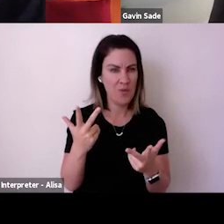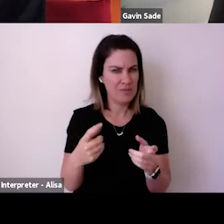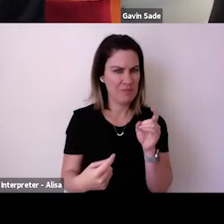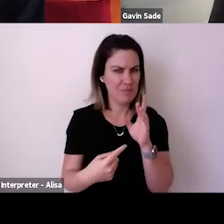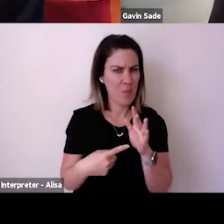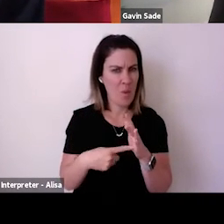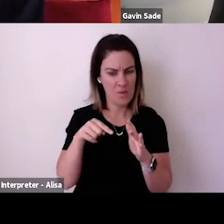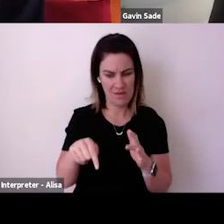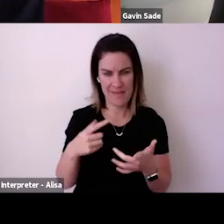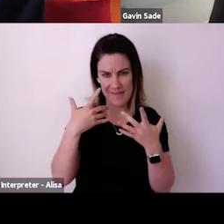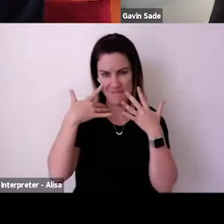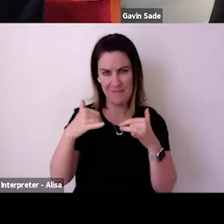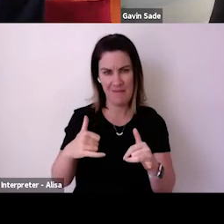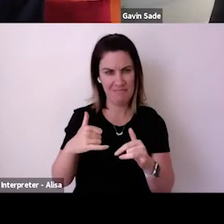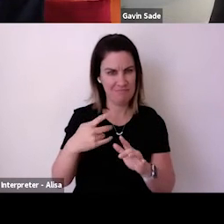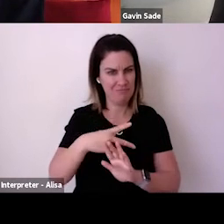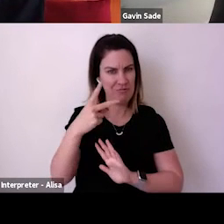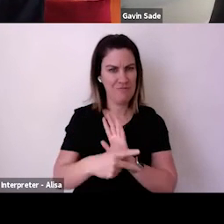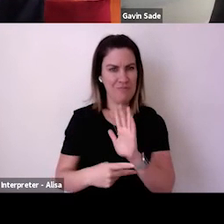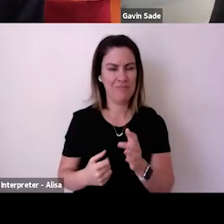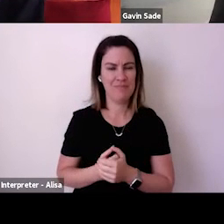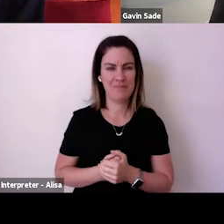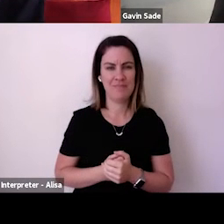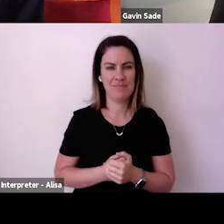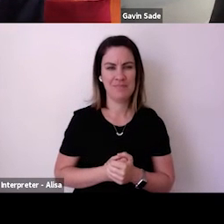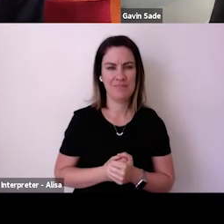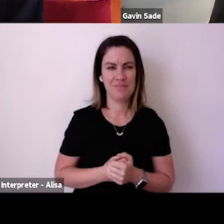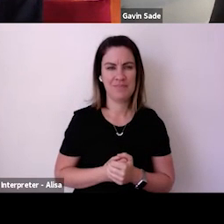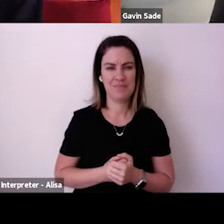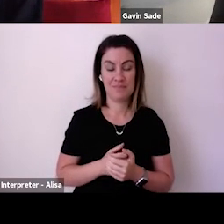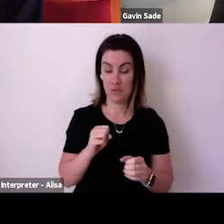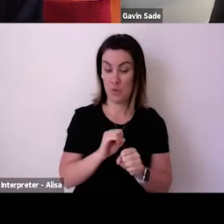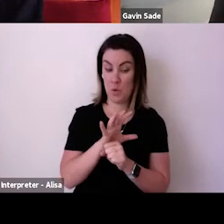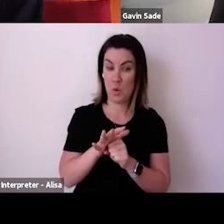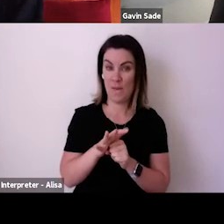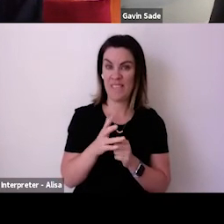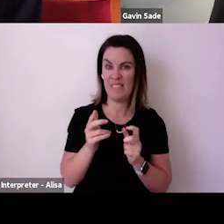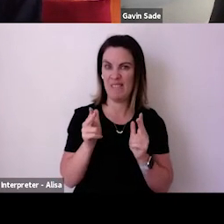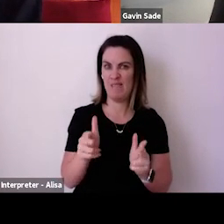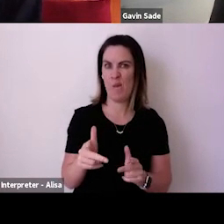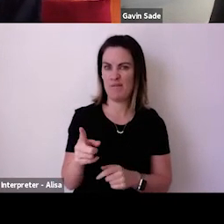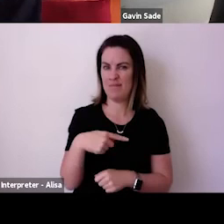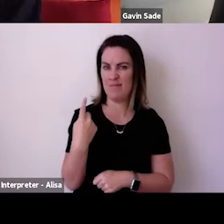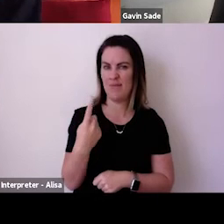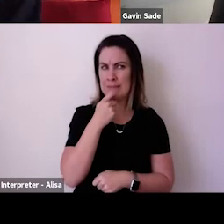this pilot had set out to develop. The pandemic has forced the question of how we might make the cultural and creative industries more resilient.